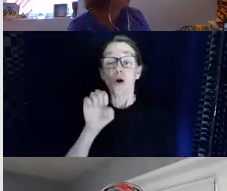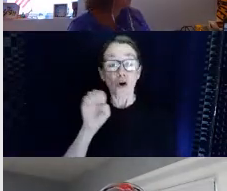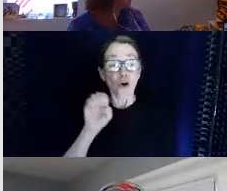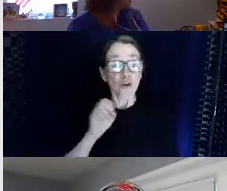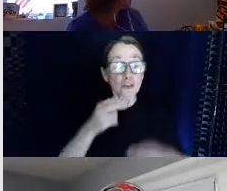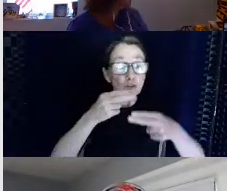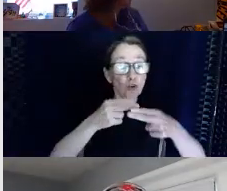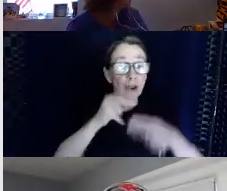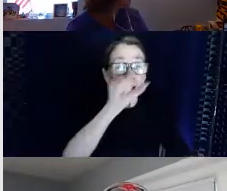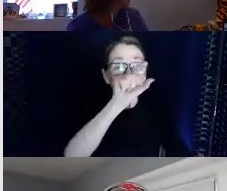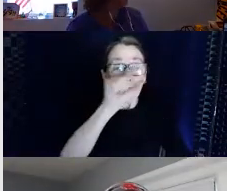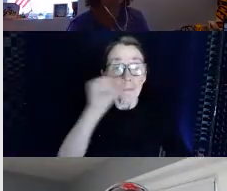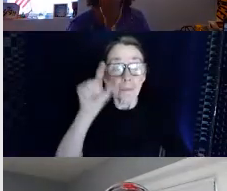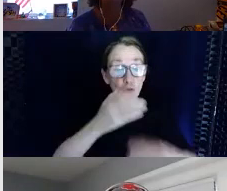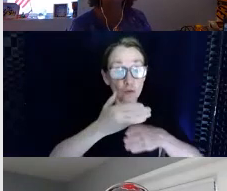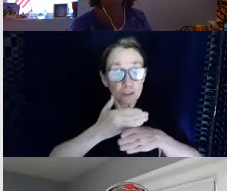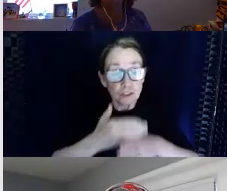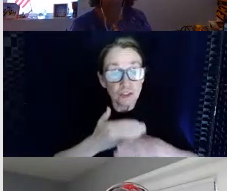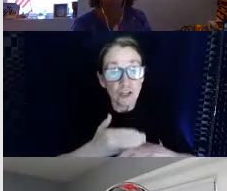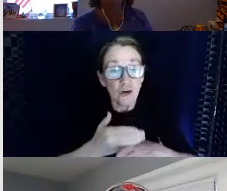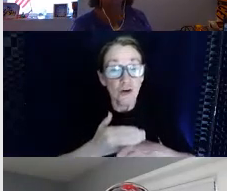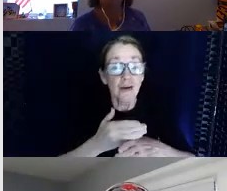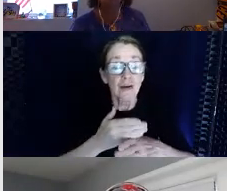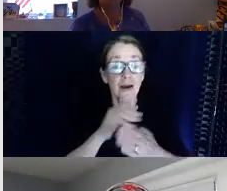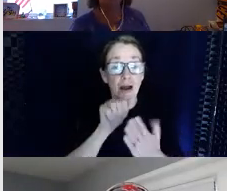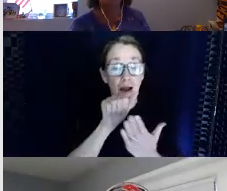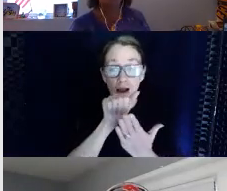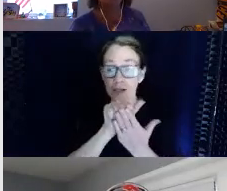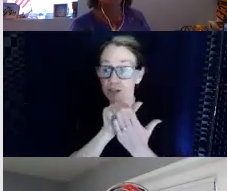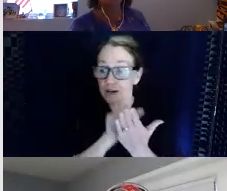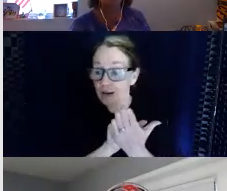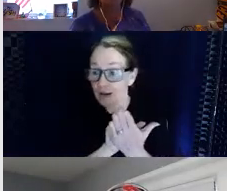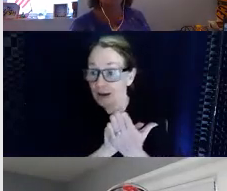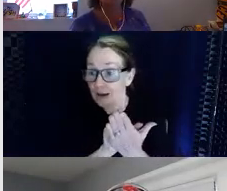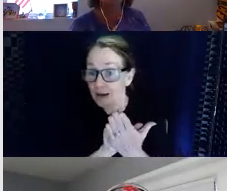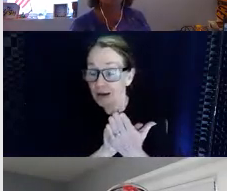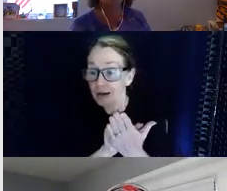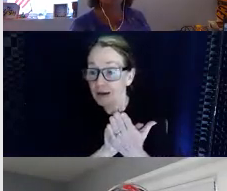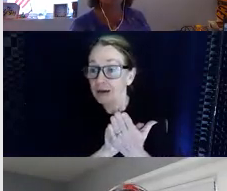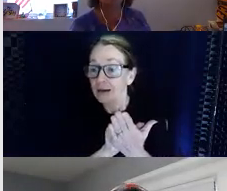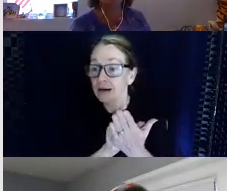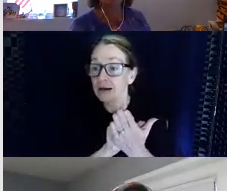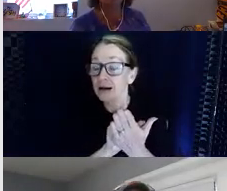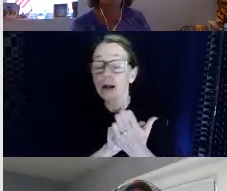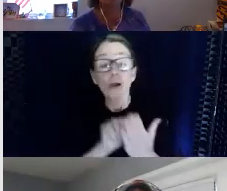OH, EARNEST IS THE ONE THAT'S SHARING.